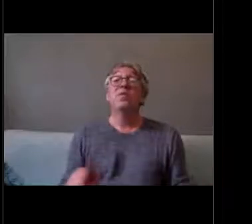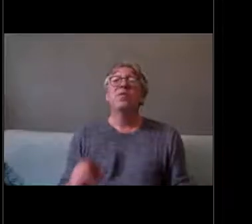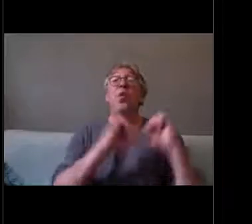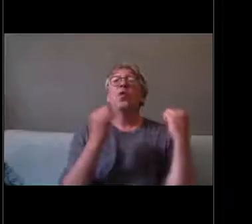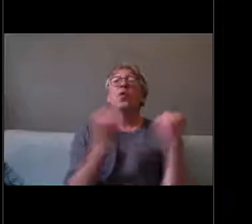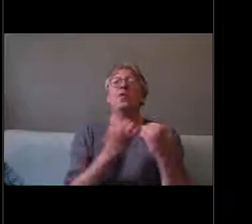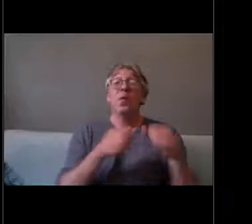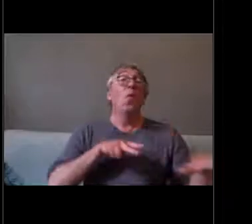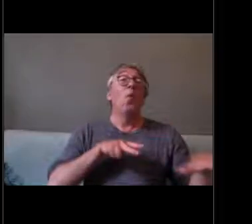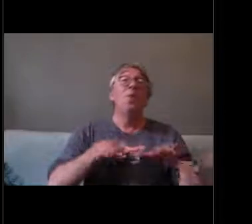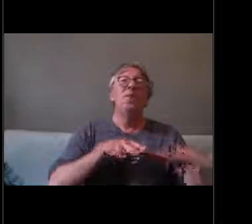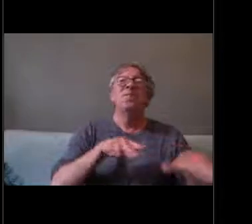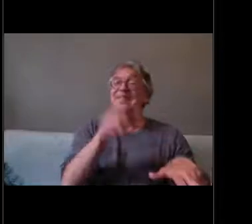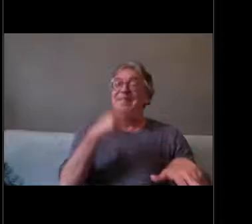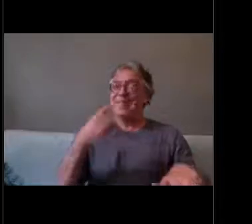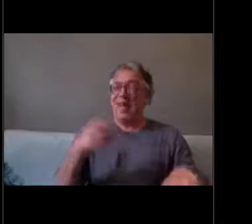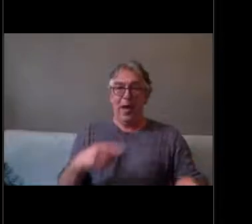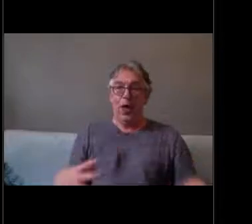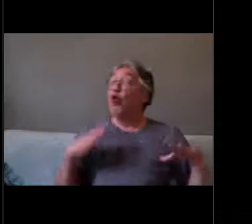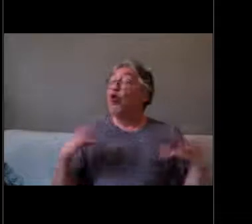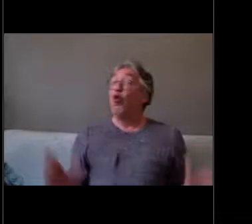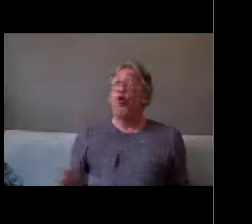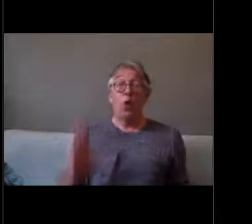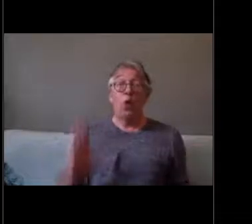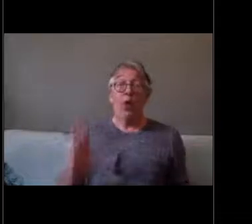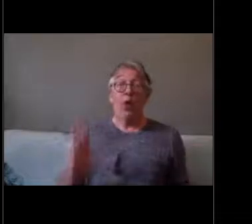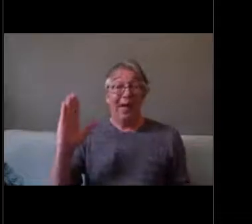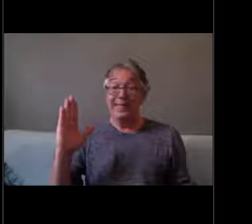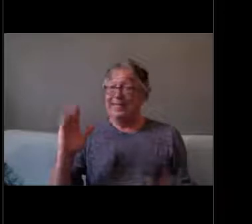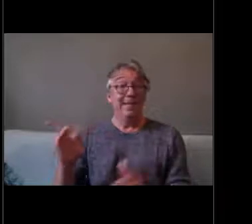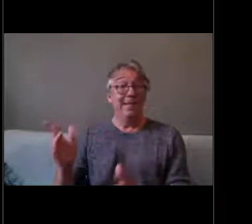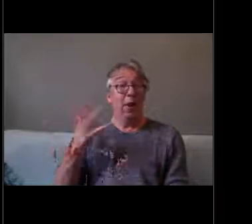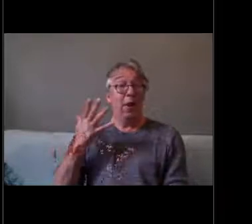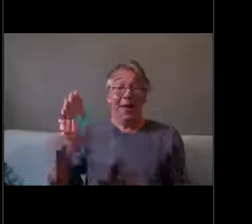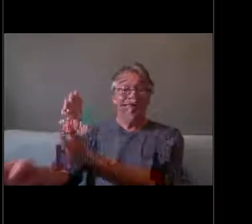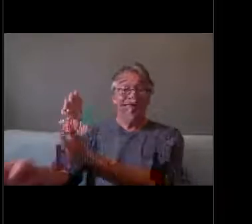this might be linked to the fact when advertising for an assignment,